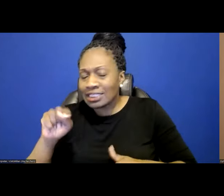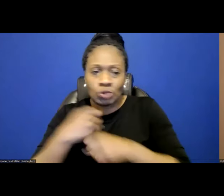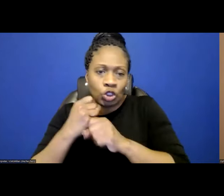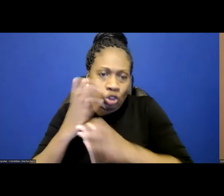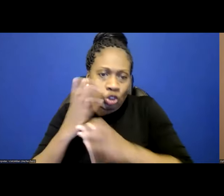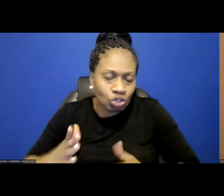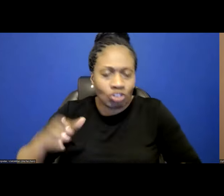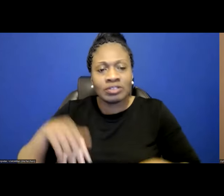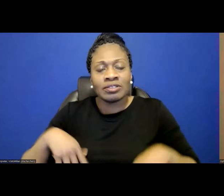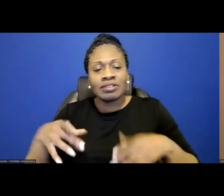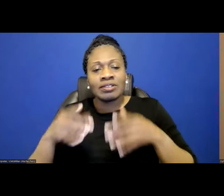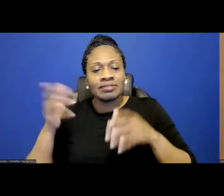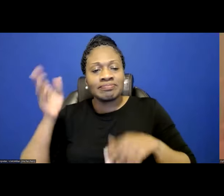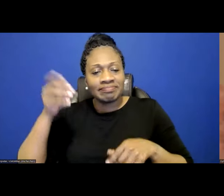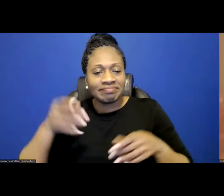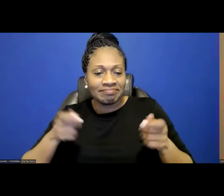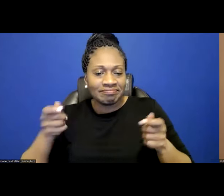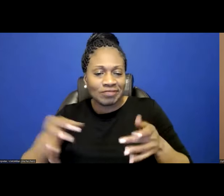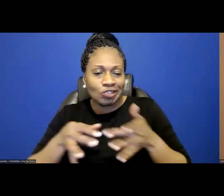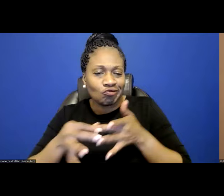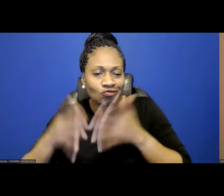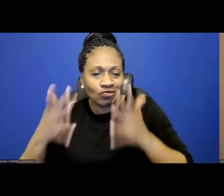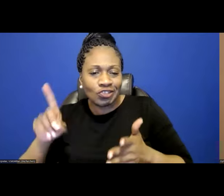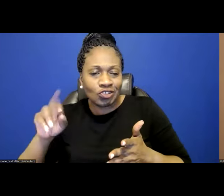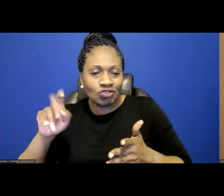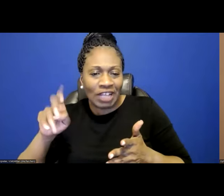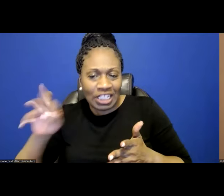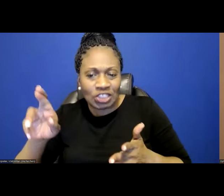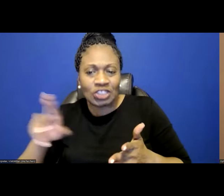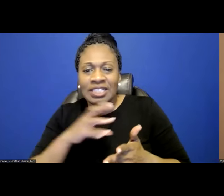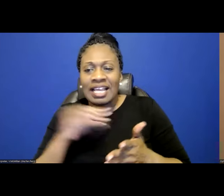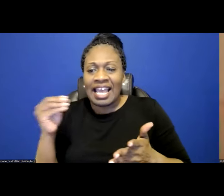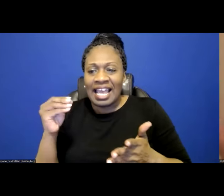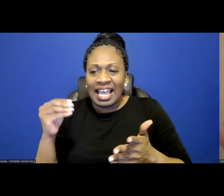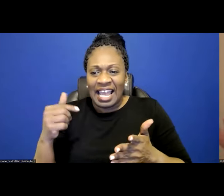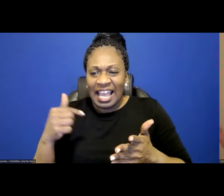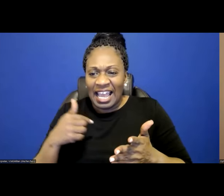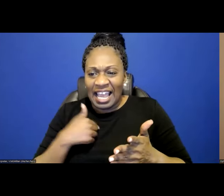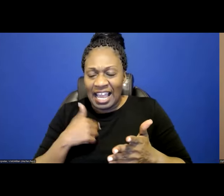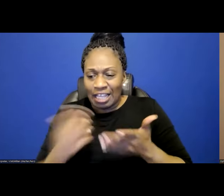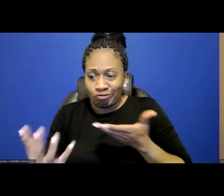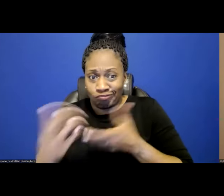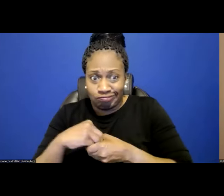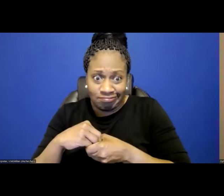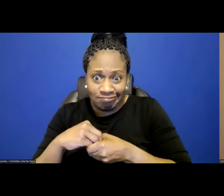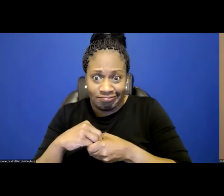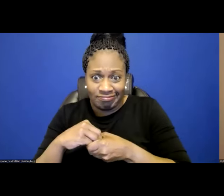writer that I kind of group all together under the title of being a disability arts practitioner.